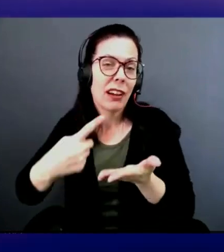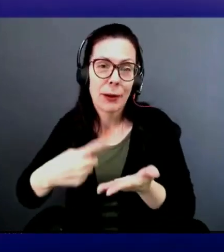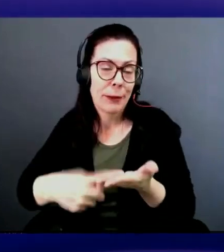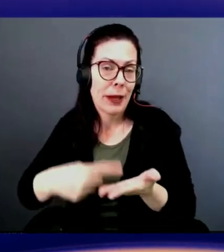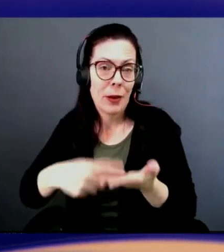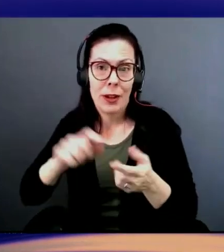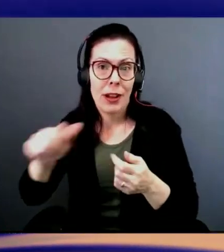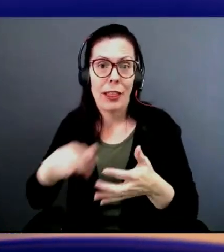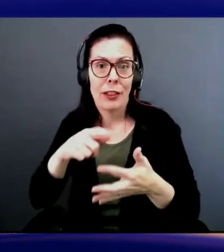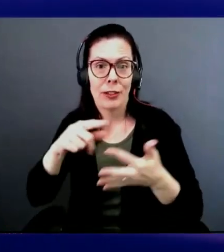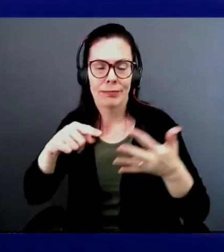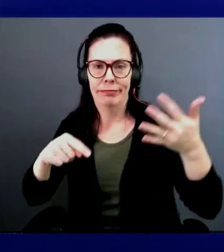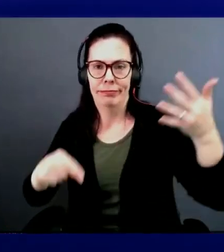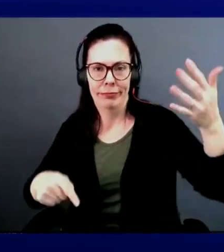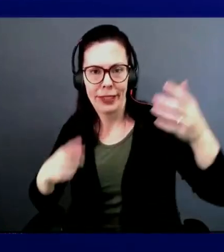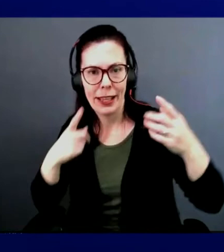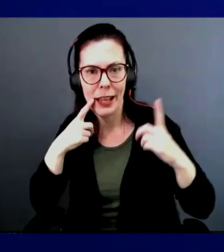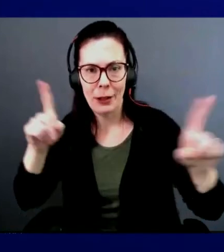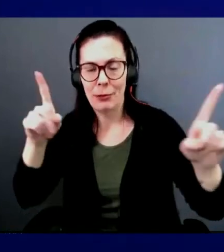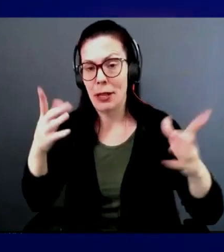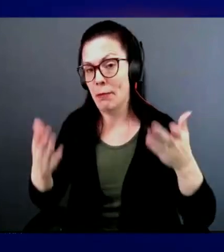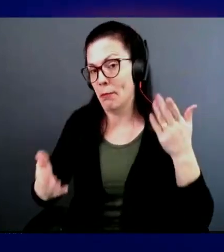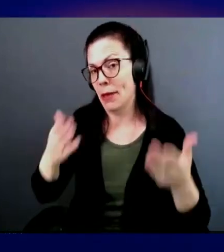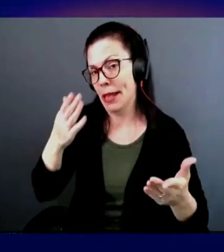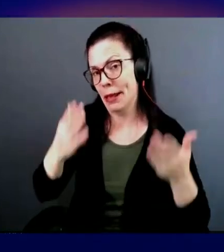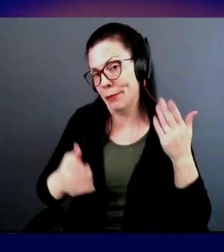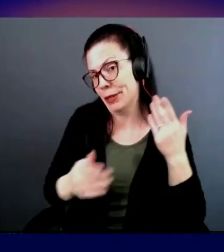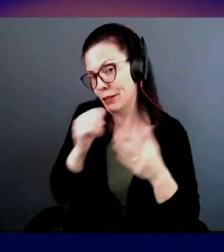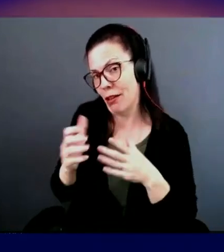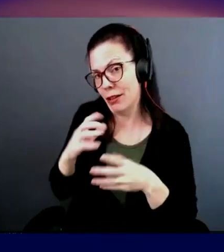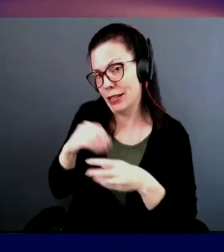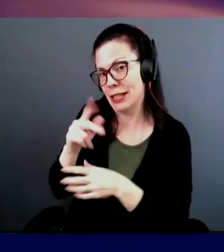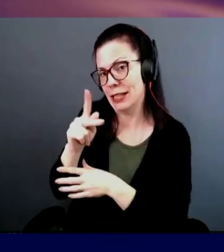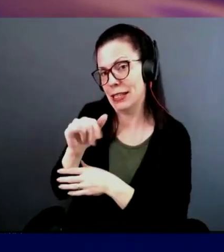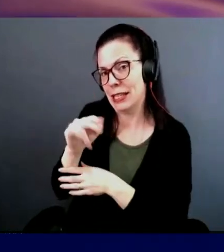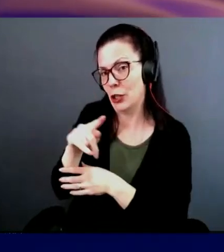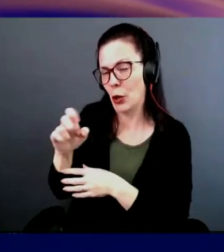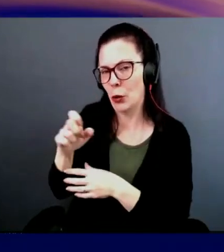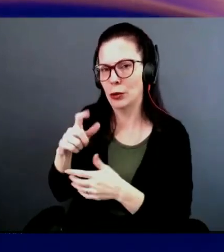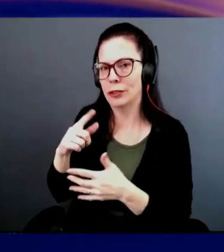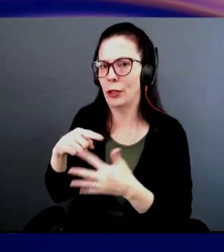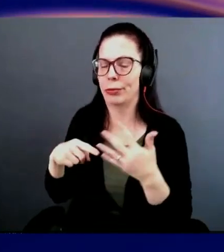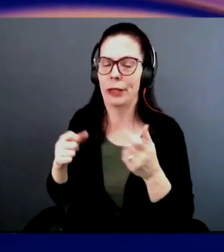that have been announced that may not have been made into the Keynote. So there's all kinds of stuff that is here for you.